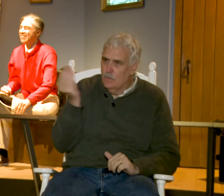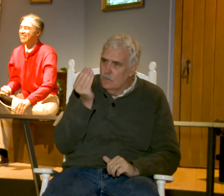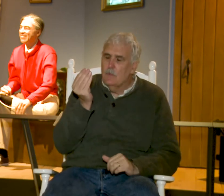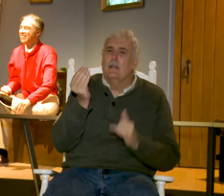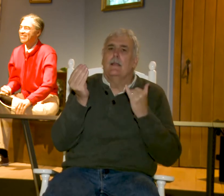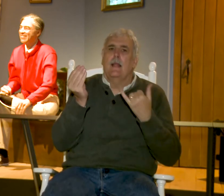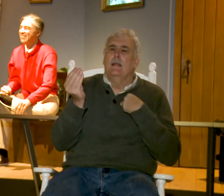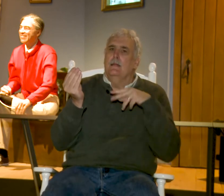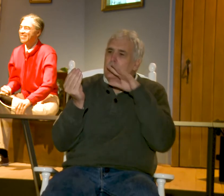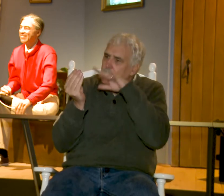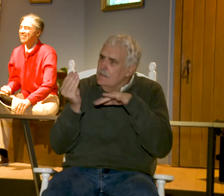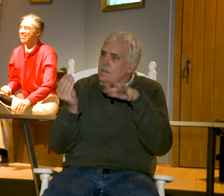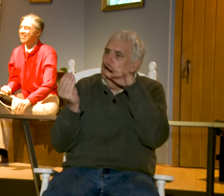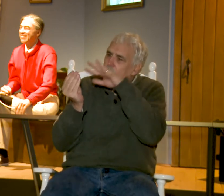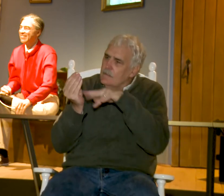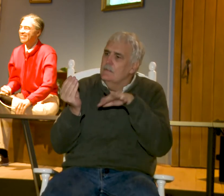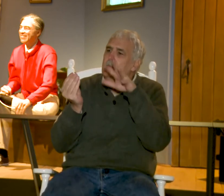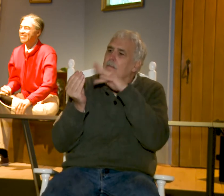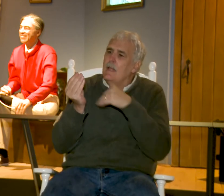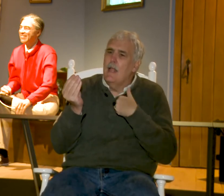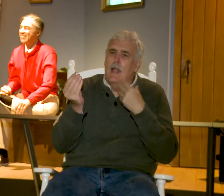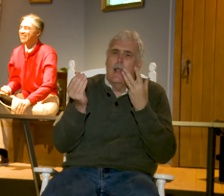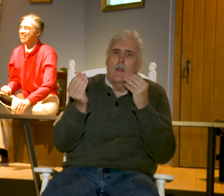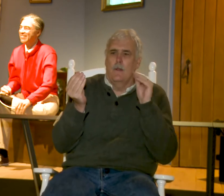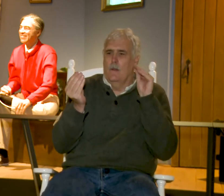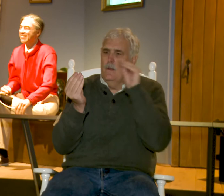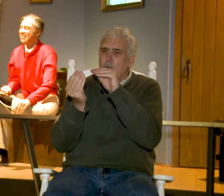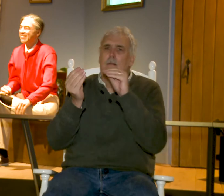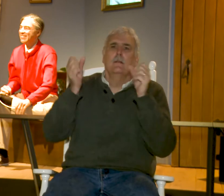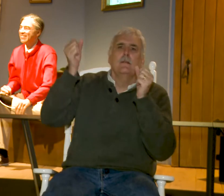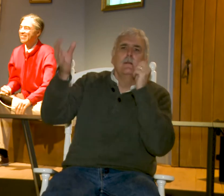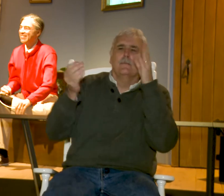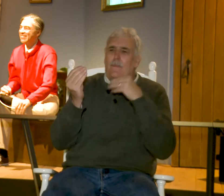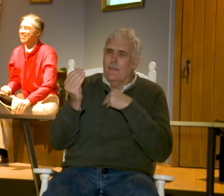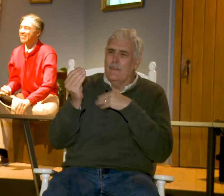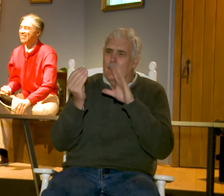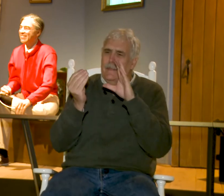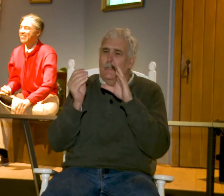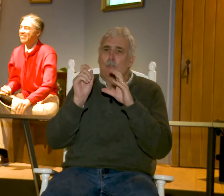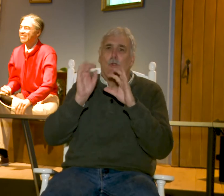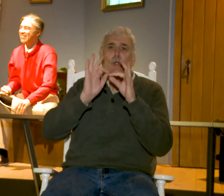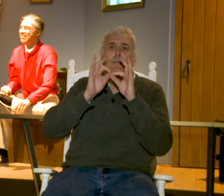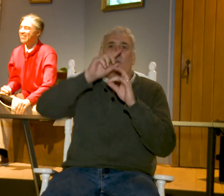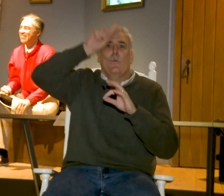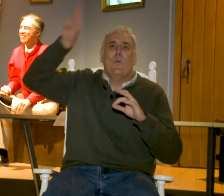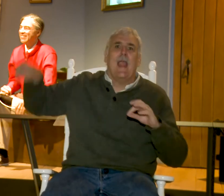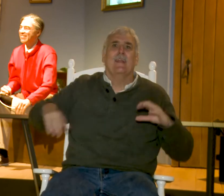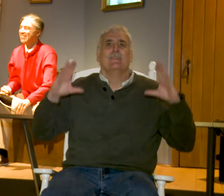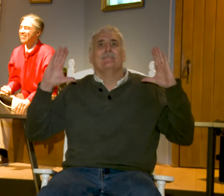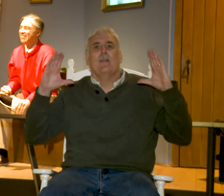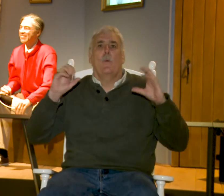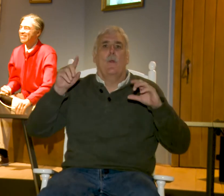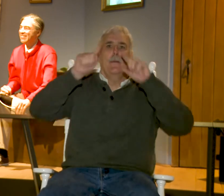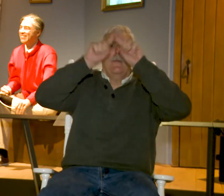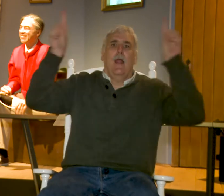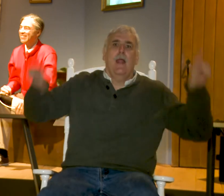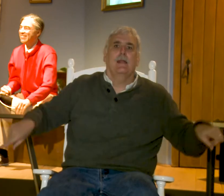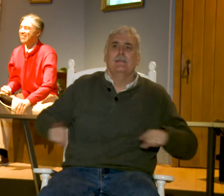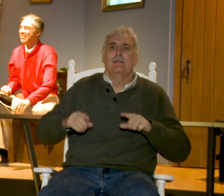Then I studied the episode deciding the best placement for the signers. Traditionally you would see interpreters placed in a round bubble or square.